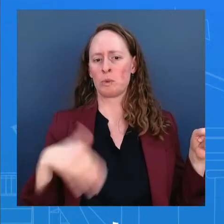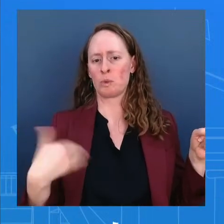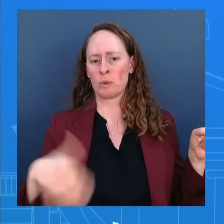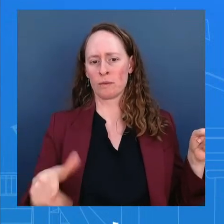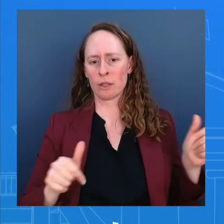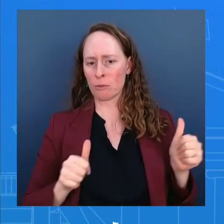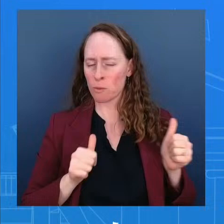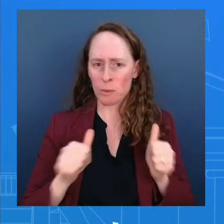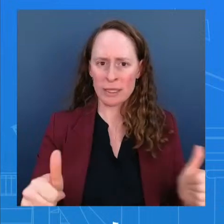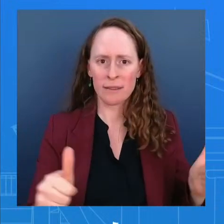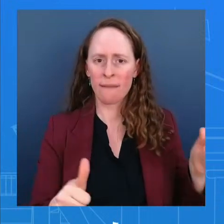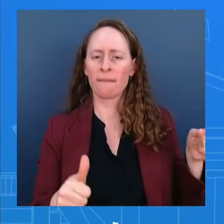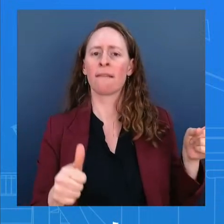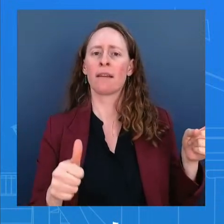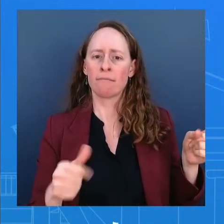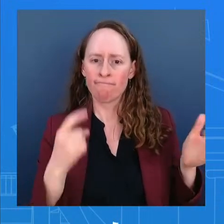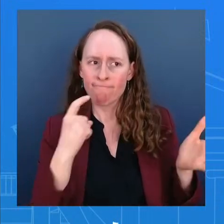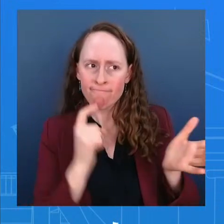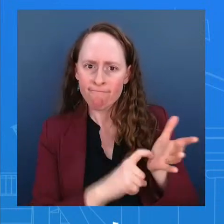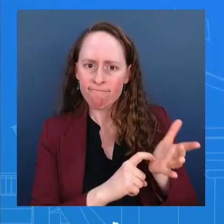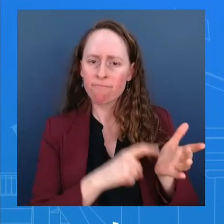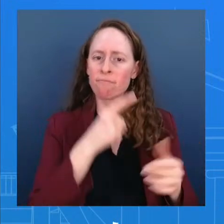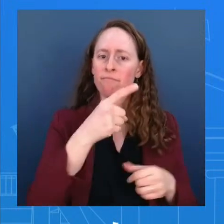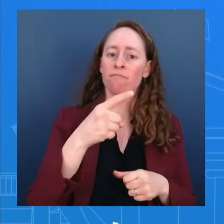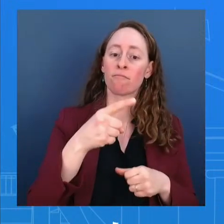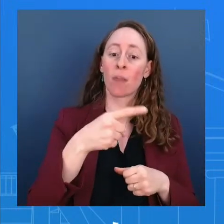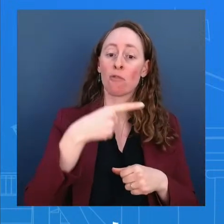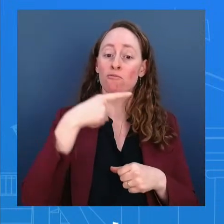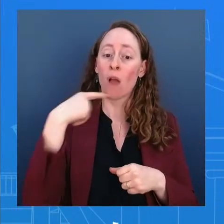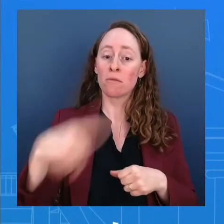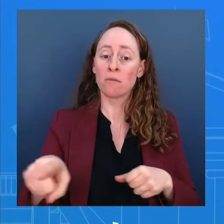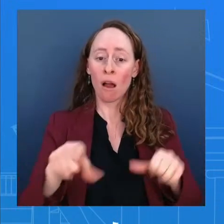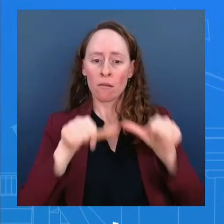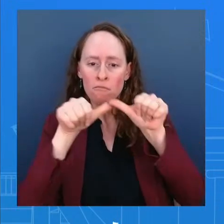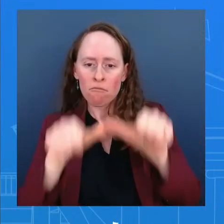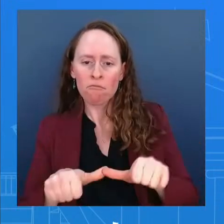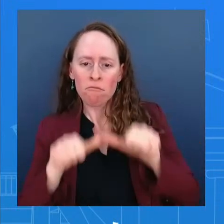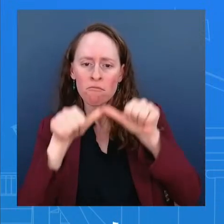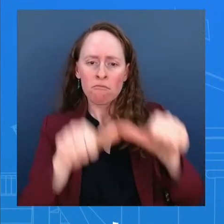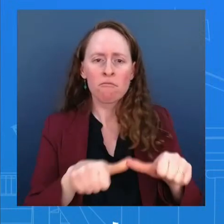in a little bit of a different way, which is I genuinely believe the most consequential thing